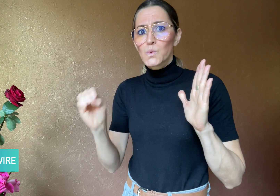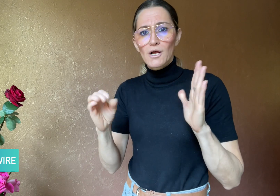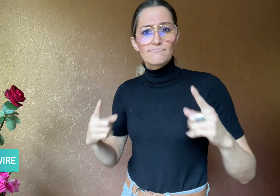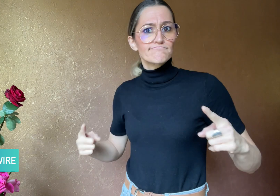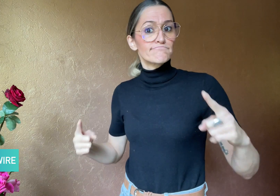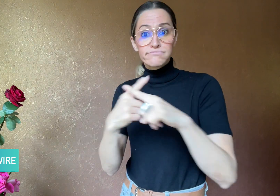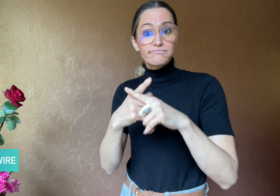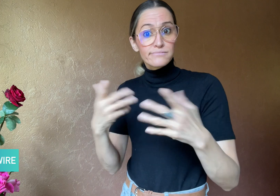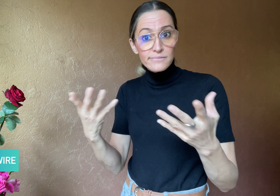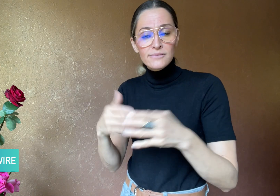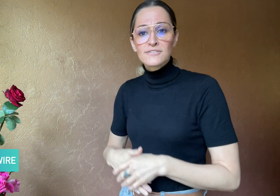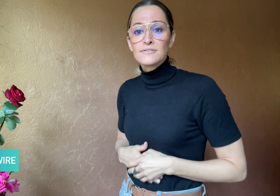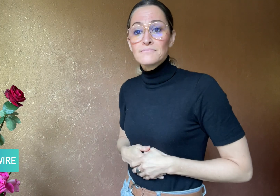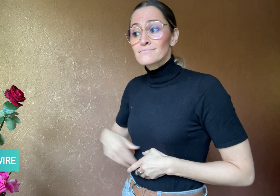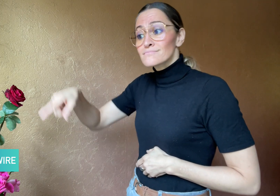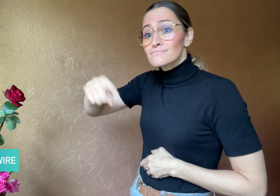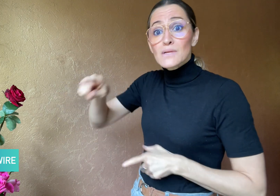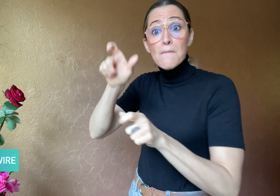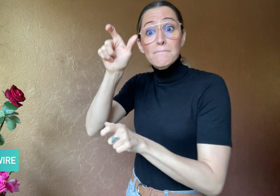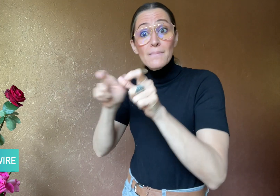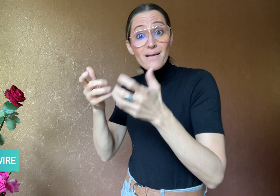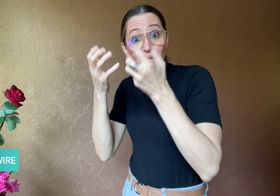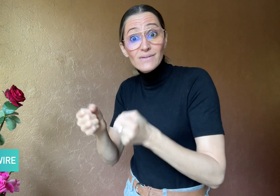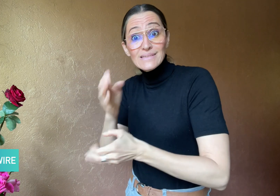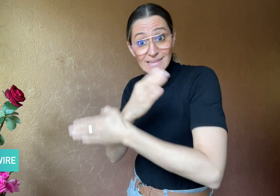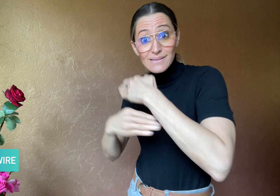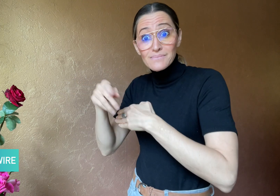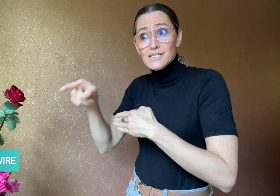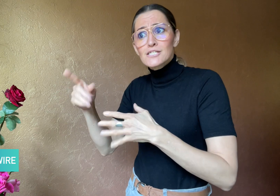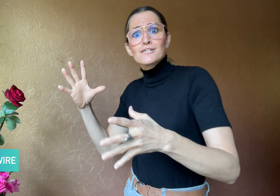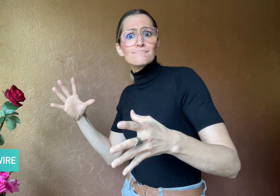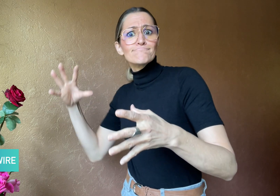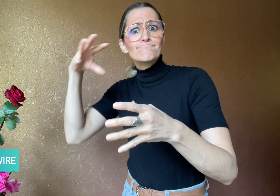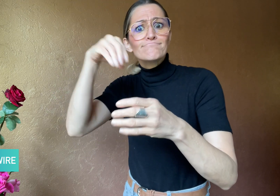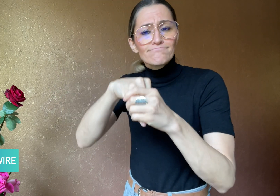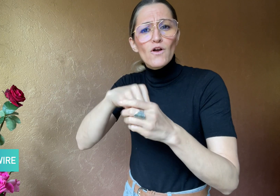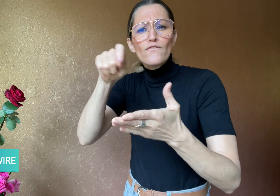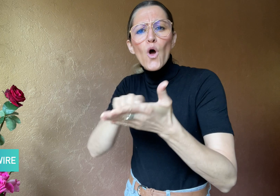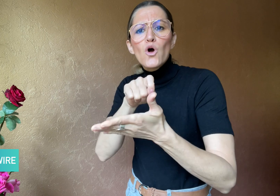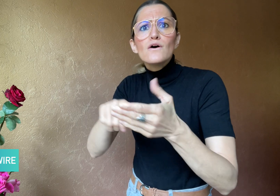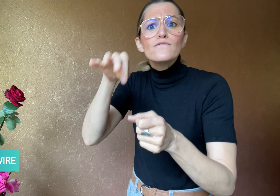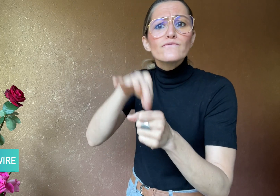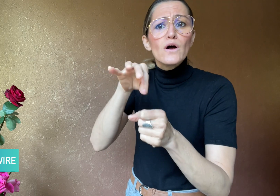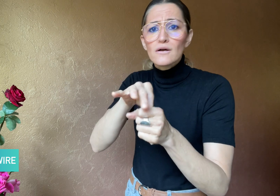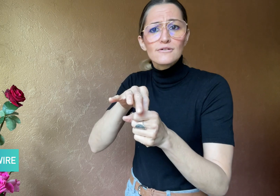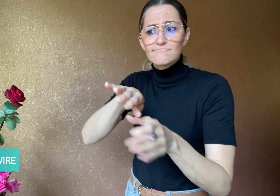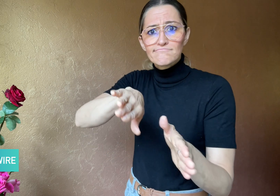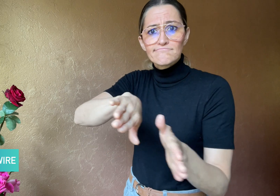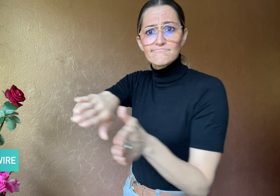of people with disabilities. People with disabilities